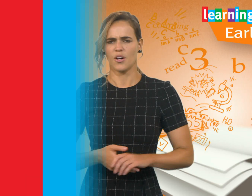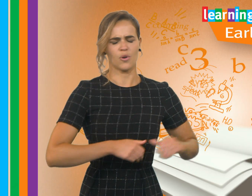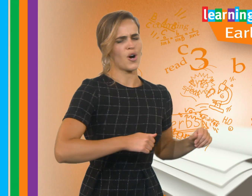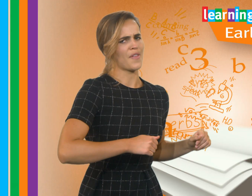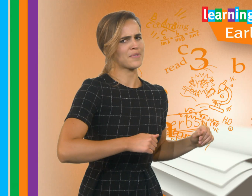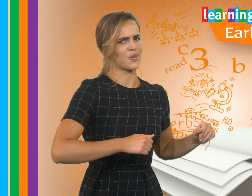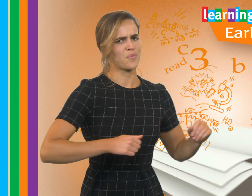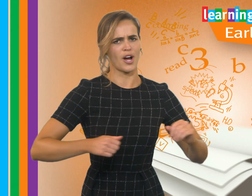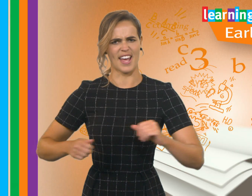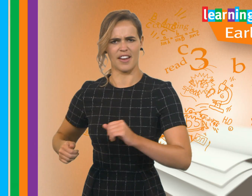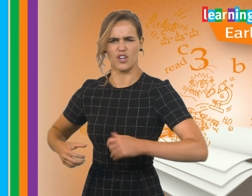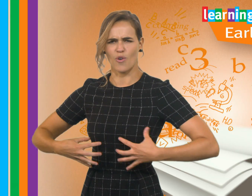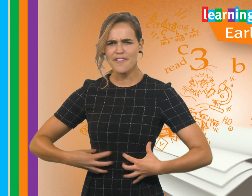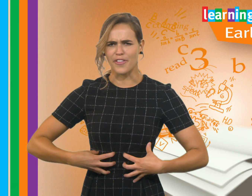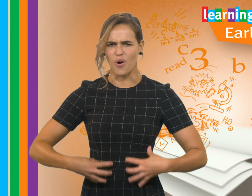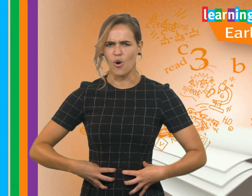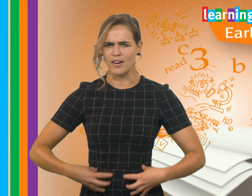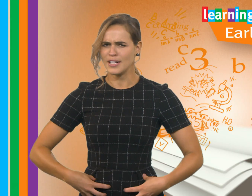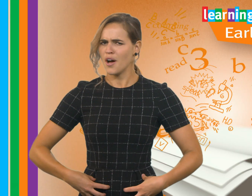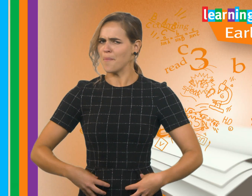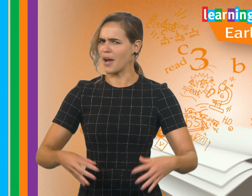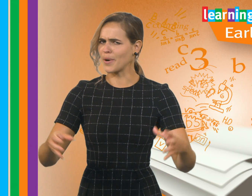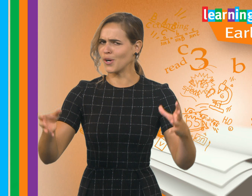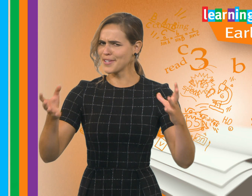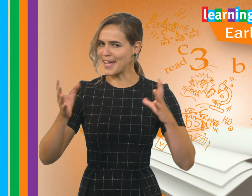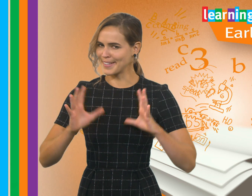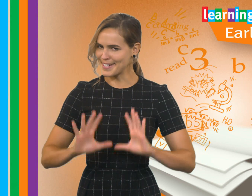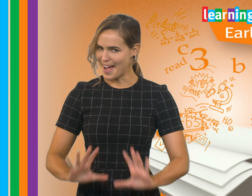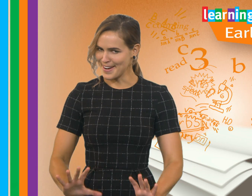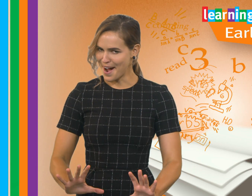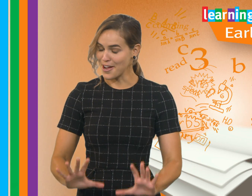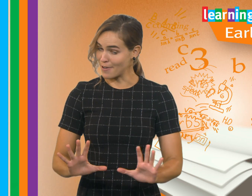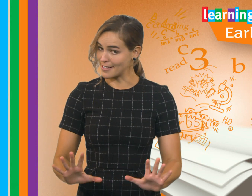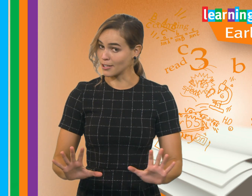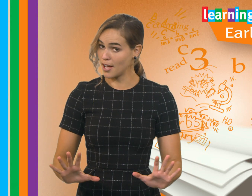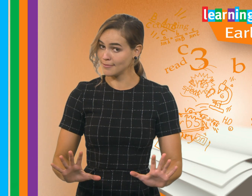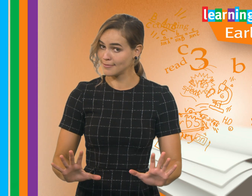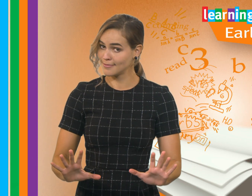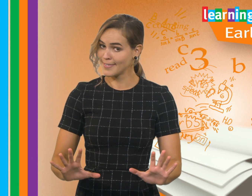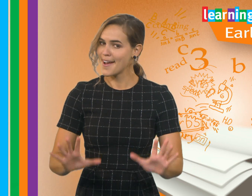Oh, that was a good workout, and great for the core. But are we all settling down now, and ready to learn?